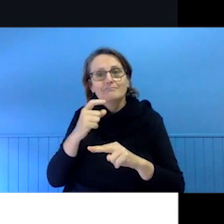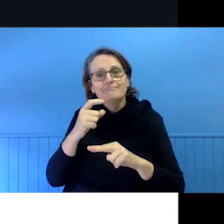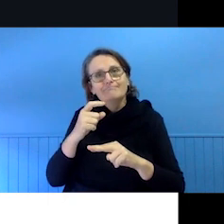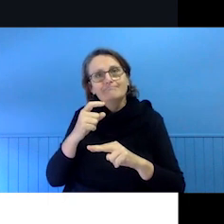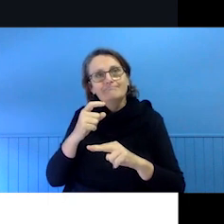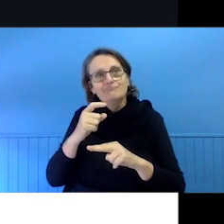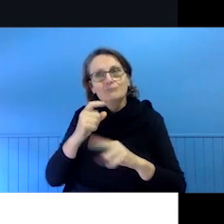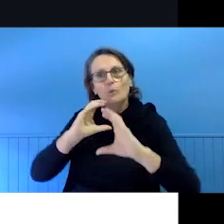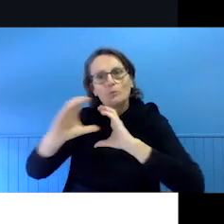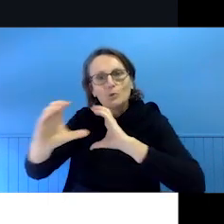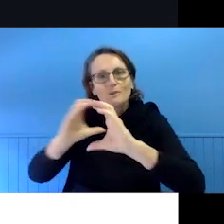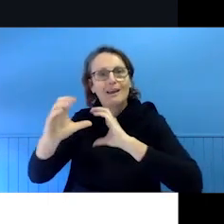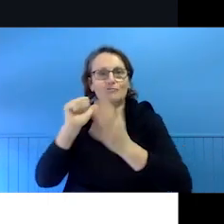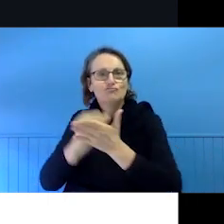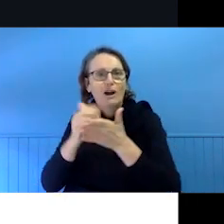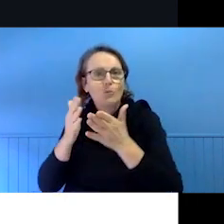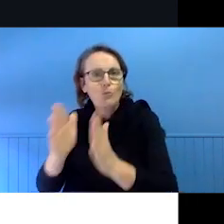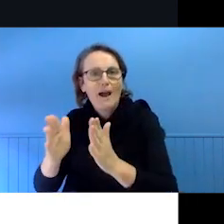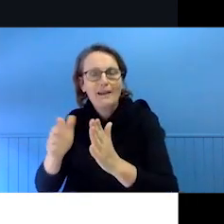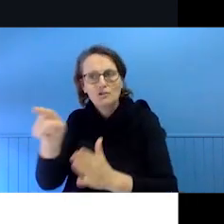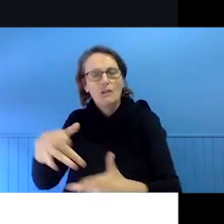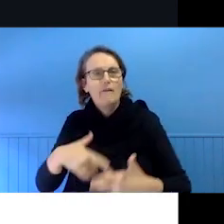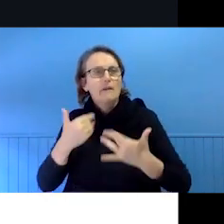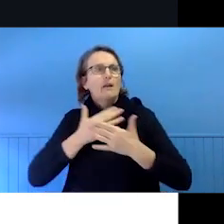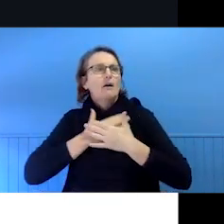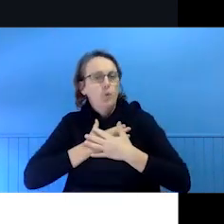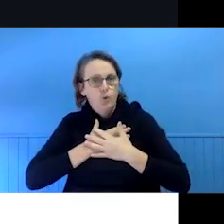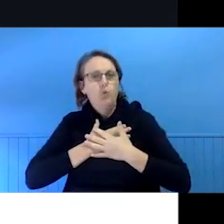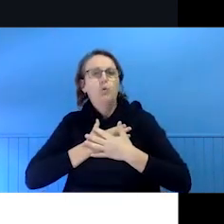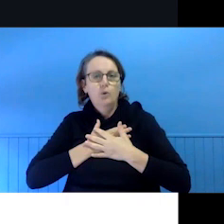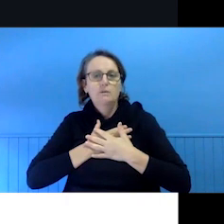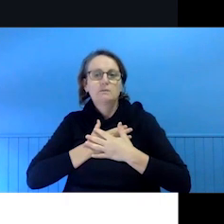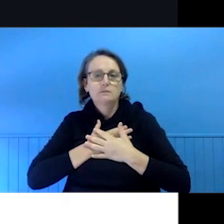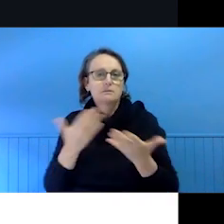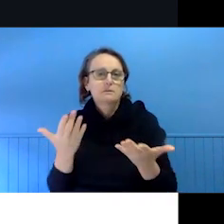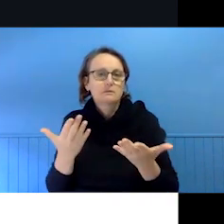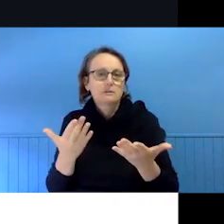communications to instil feelings in your audience, do you want them to